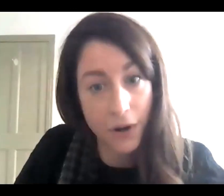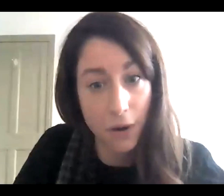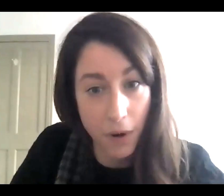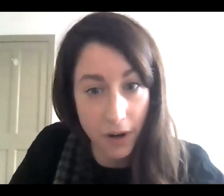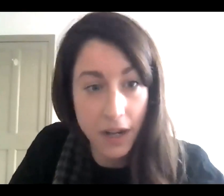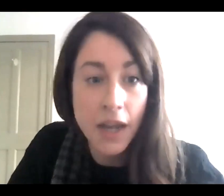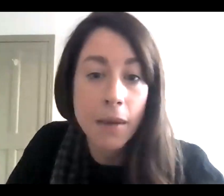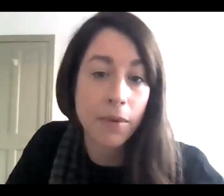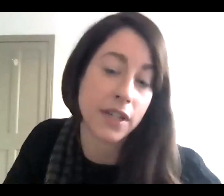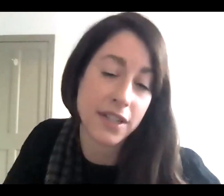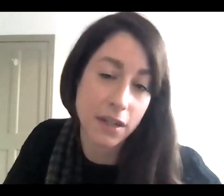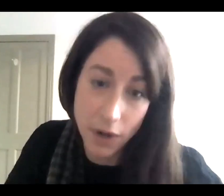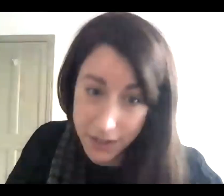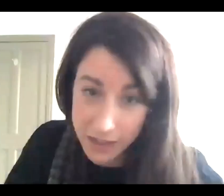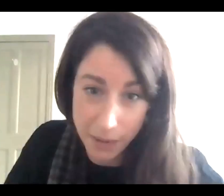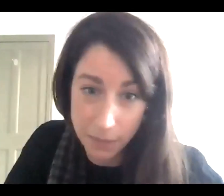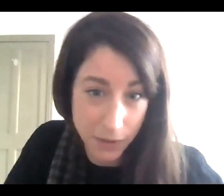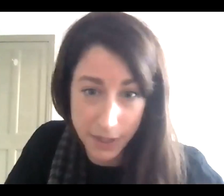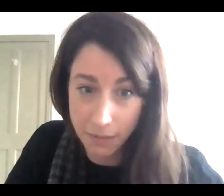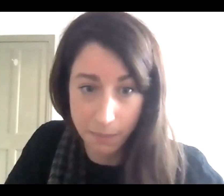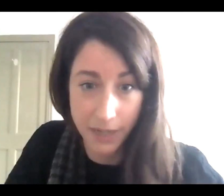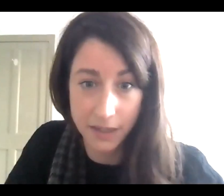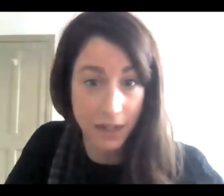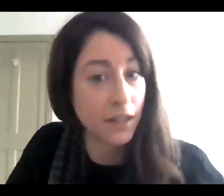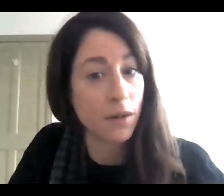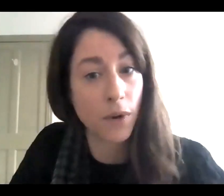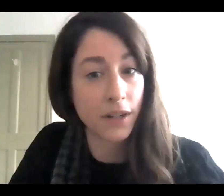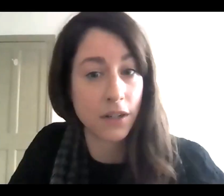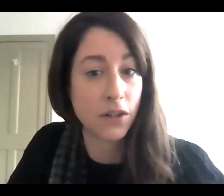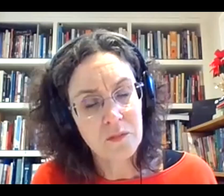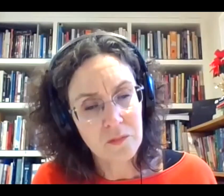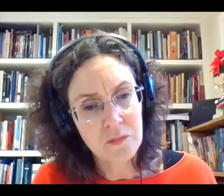her work because I didn't want it to be a museum piece and I didn't want it to just